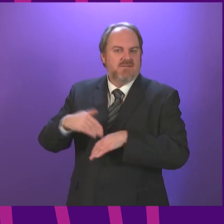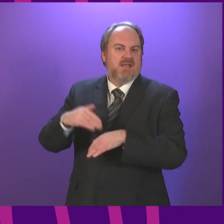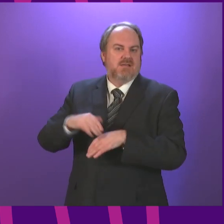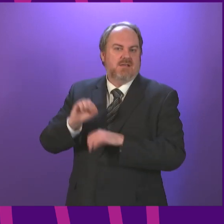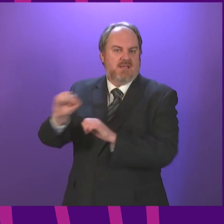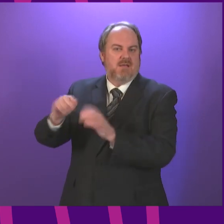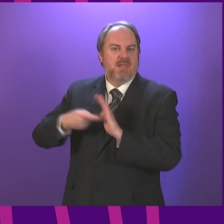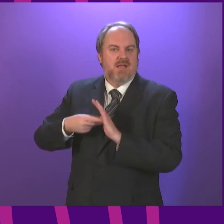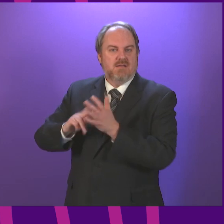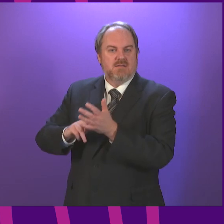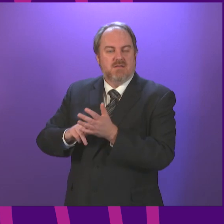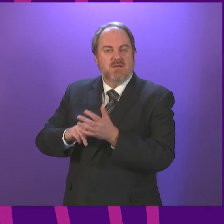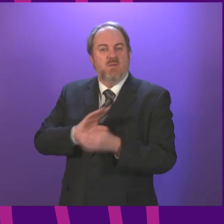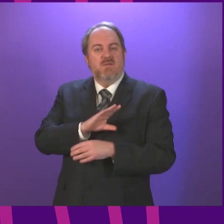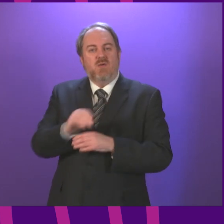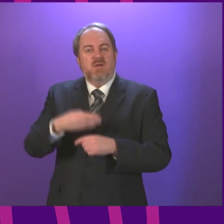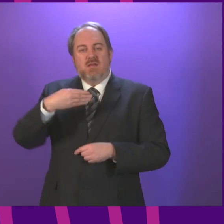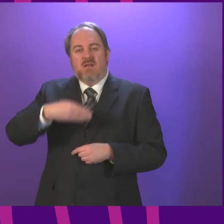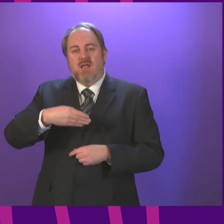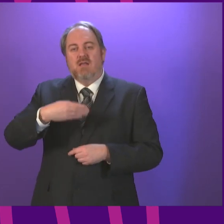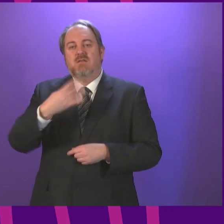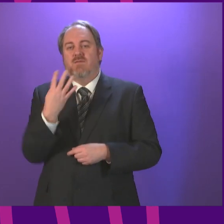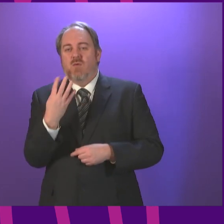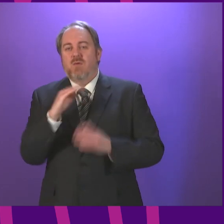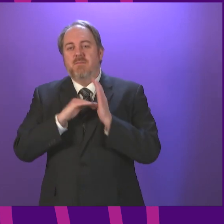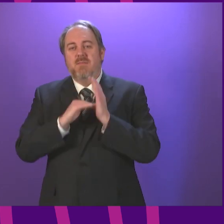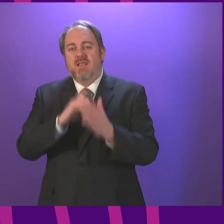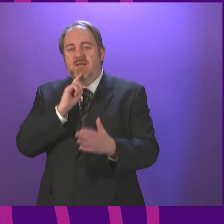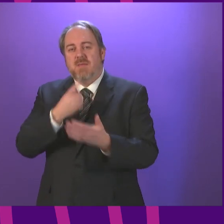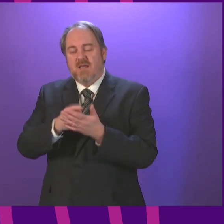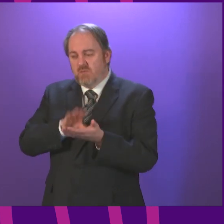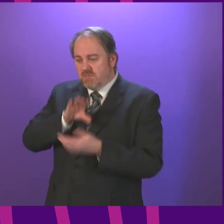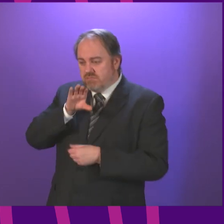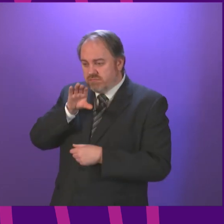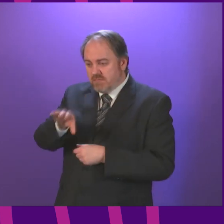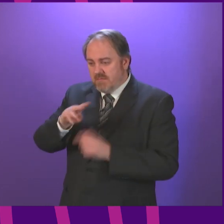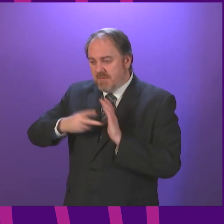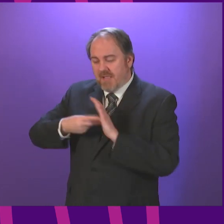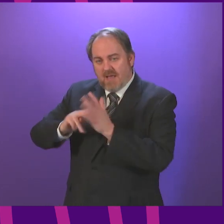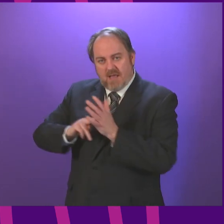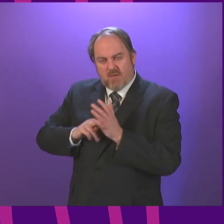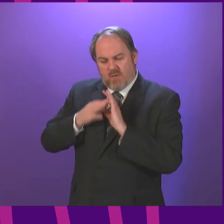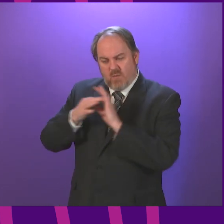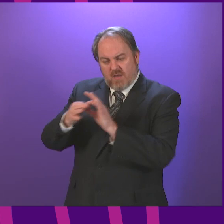totalling £94 million, and we continue to liaise closely with it about the challenges